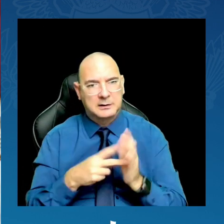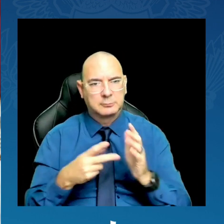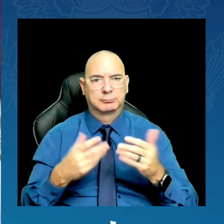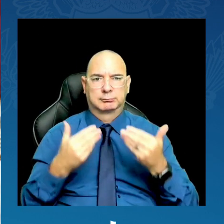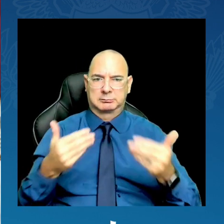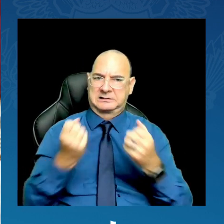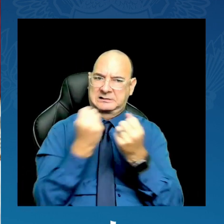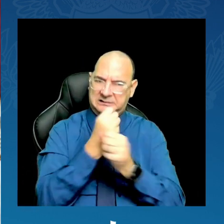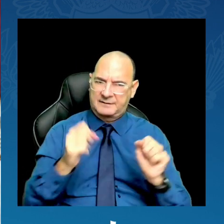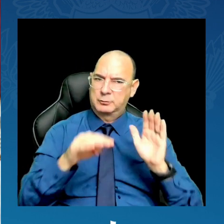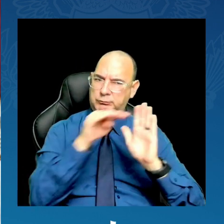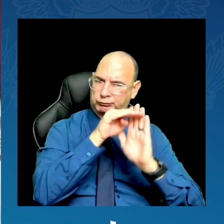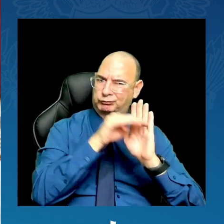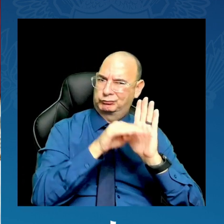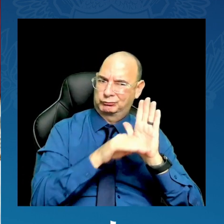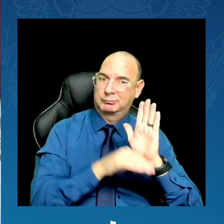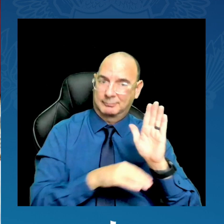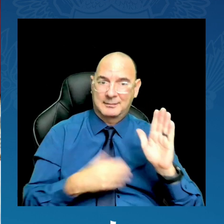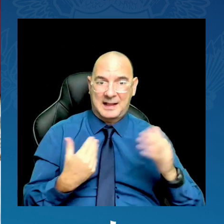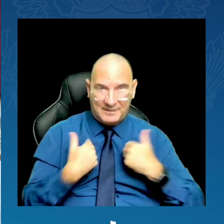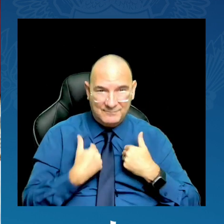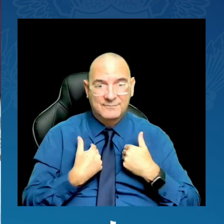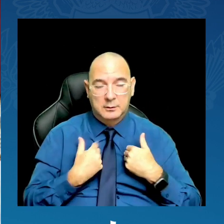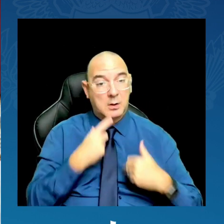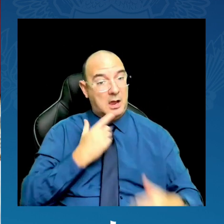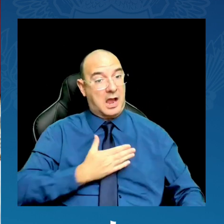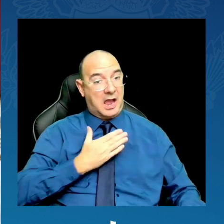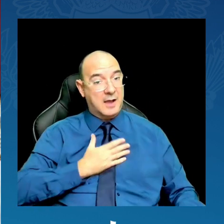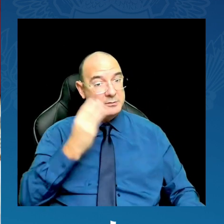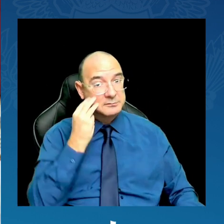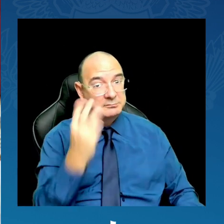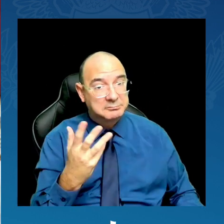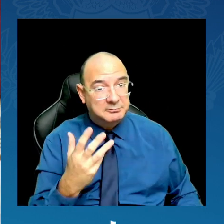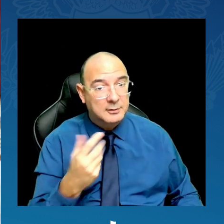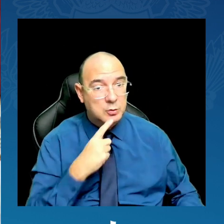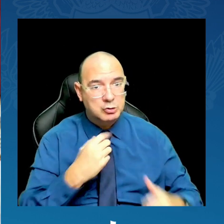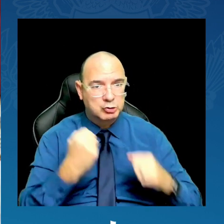we are strengthening interagency partnerships today. I'm proud to announce that the FAA